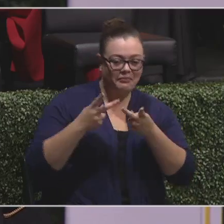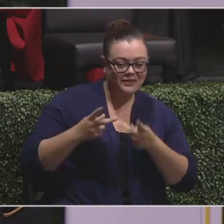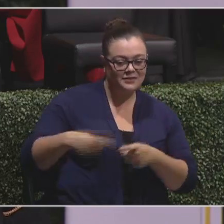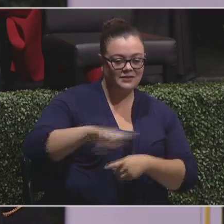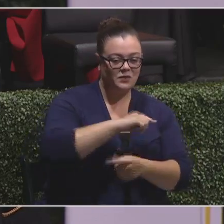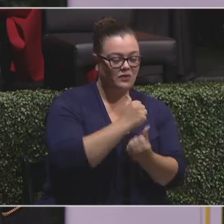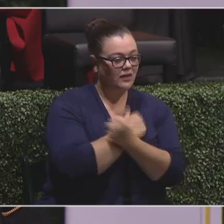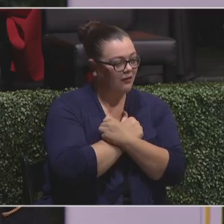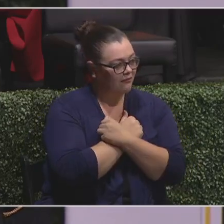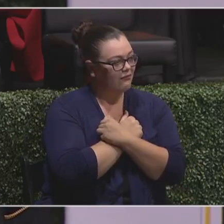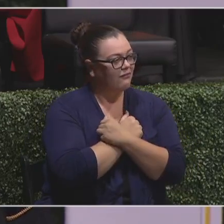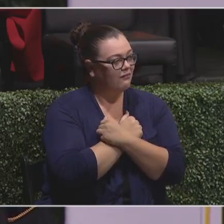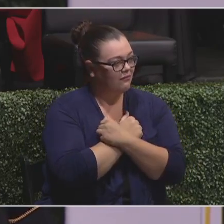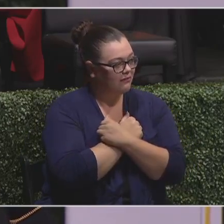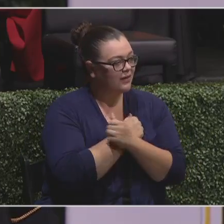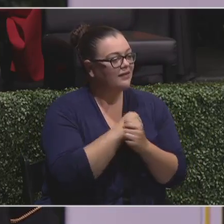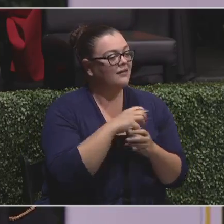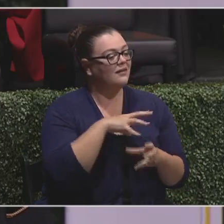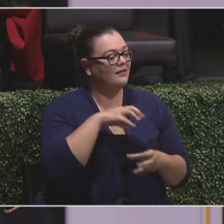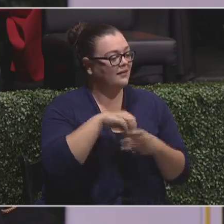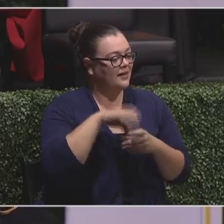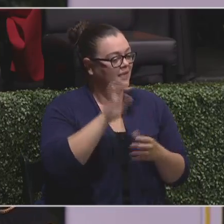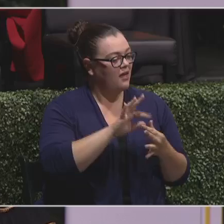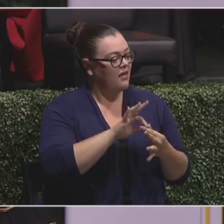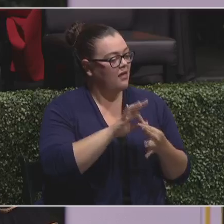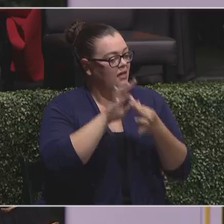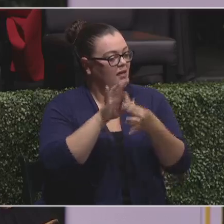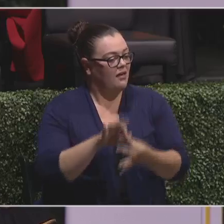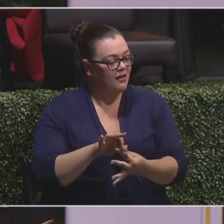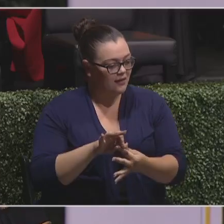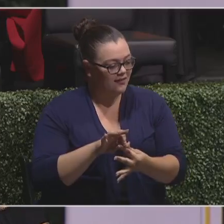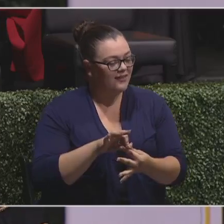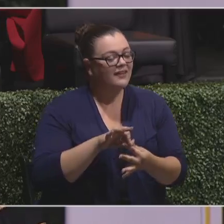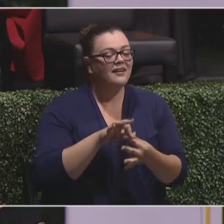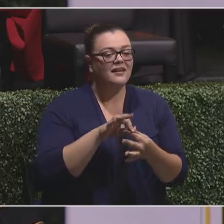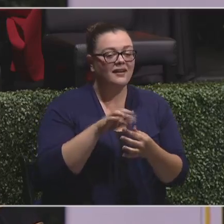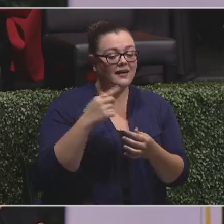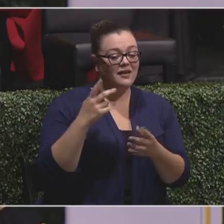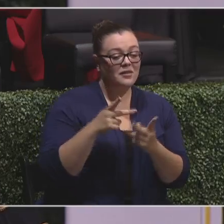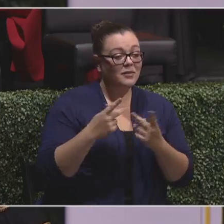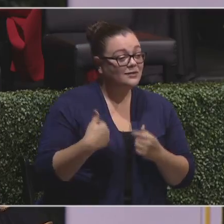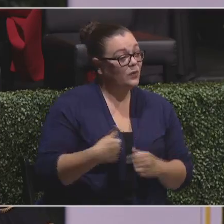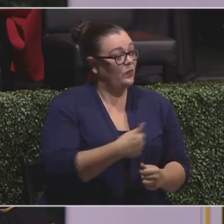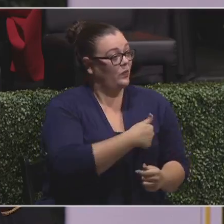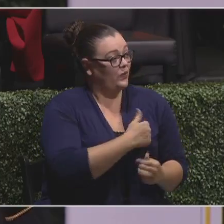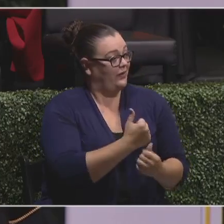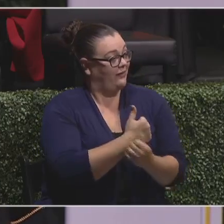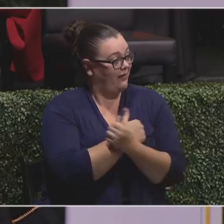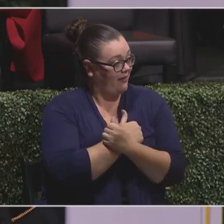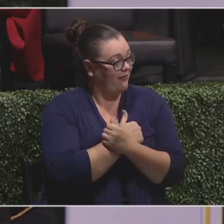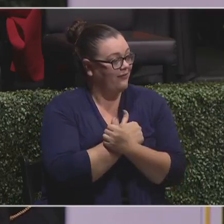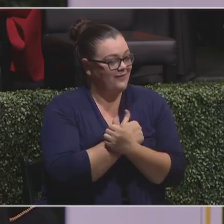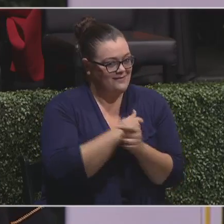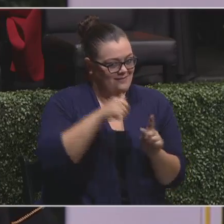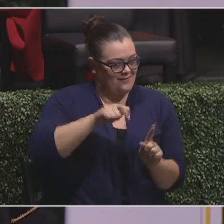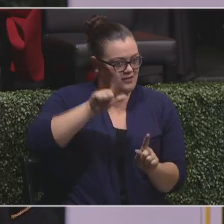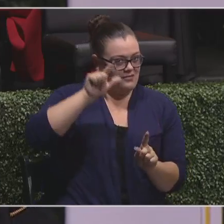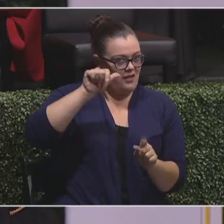WHEN YOU WALK ACROSS THE STAGE THIS MORNING, YOU'RE NOT JUST WALKING FOR YOURSELF, YOU'RE WALKING FOR THE PLACES THAT YOU